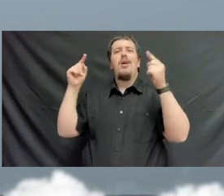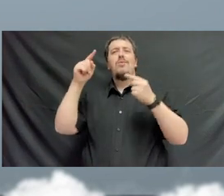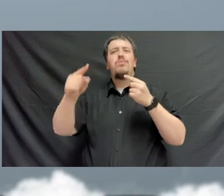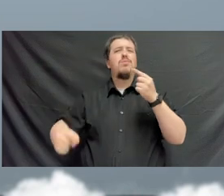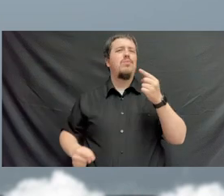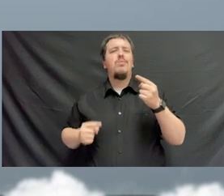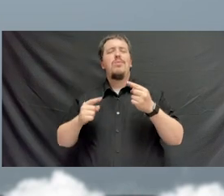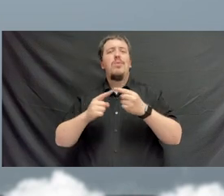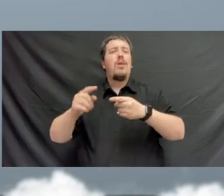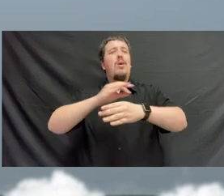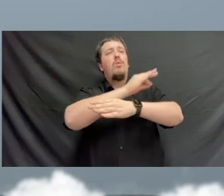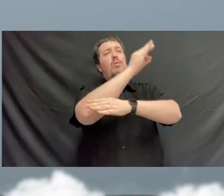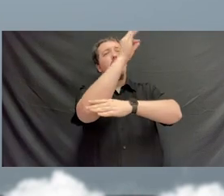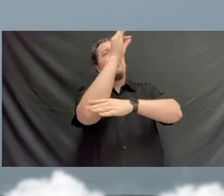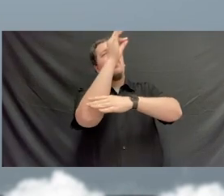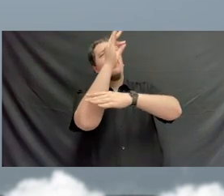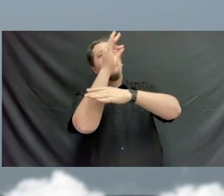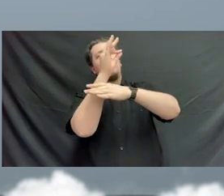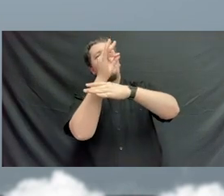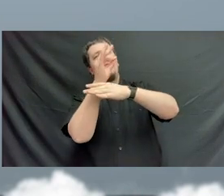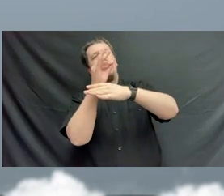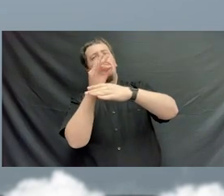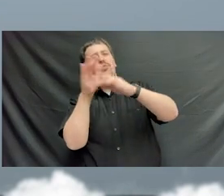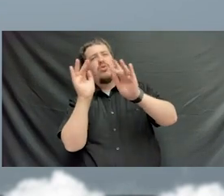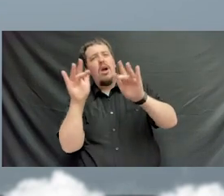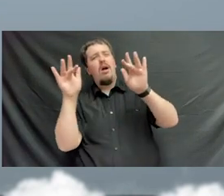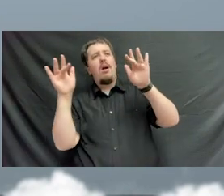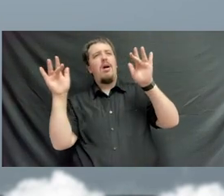At the twilight's last gleaming